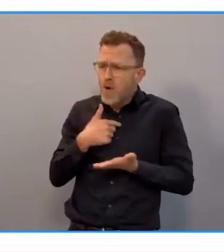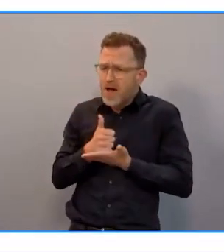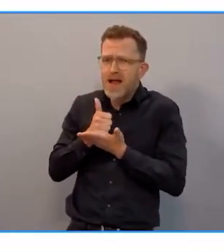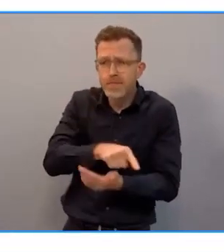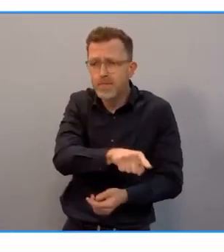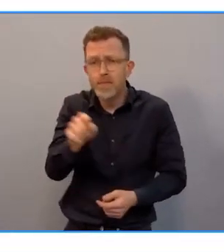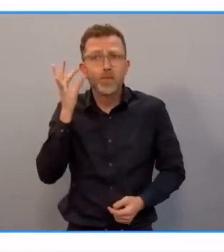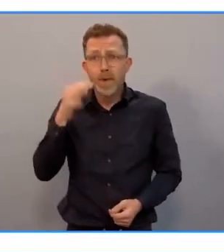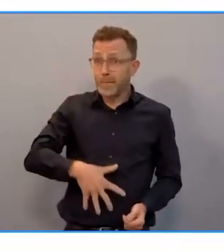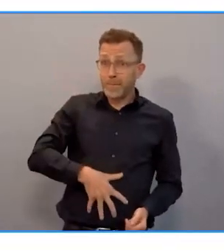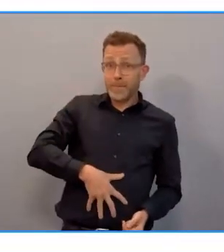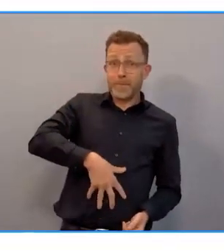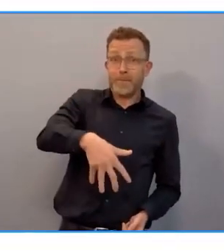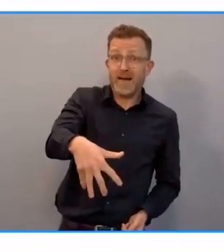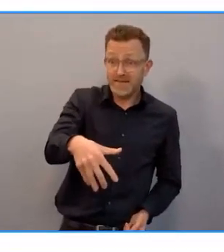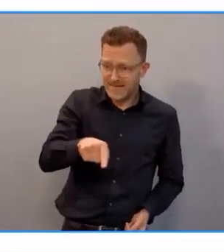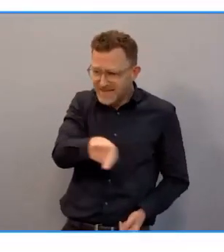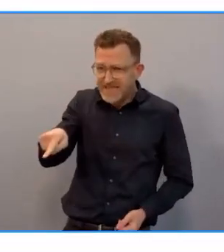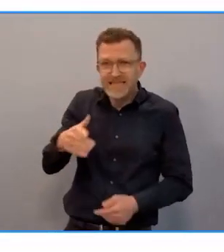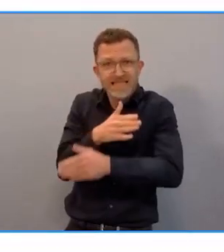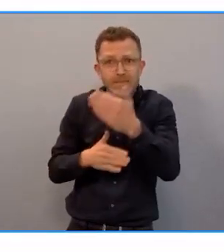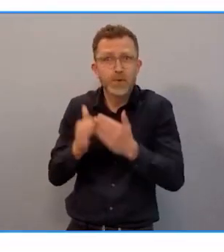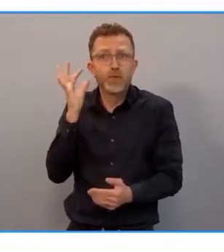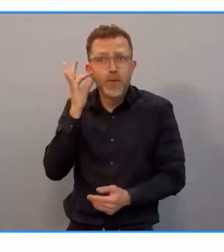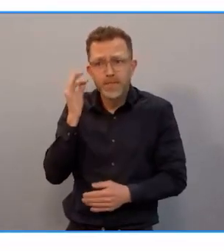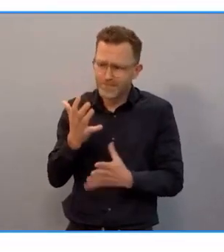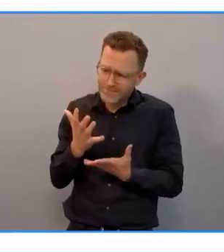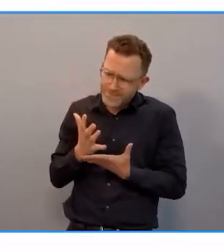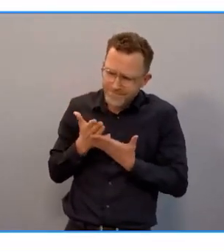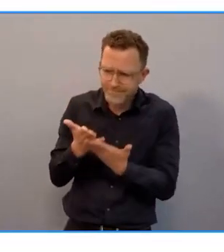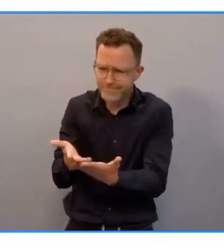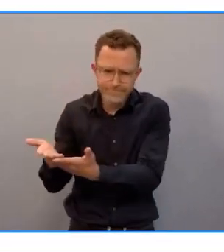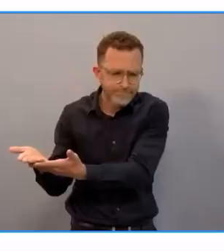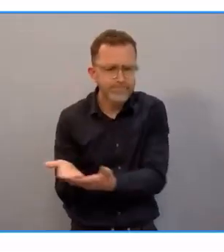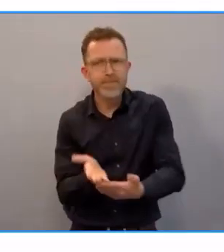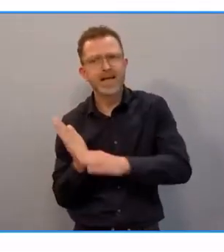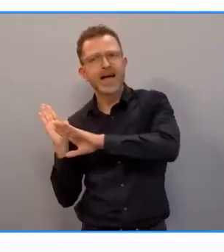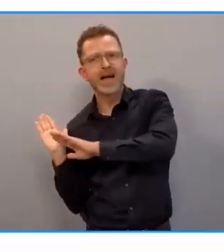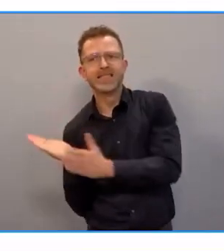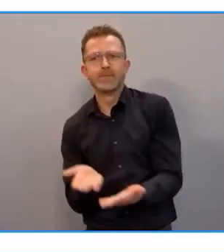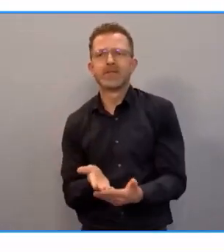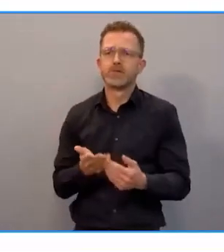accessible antenatal care and are they going to allow women